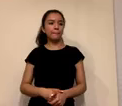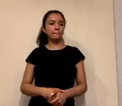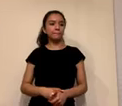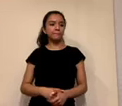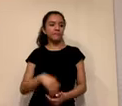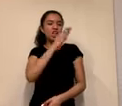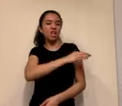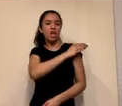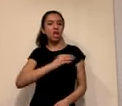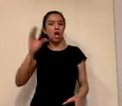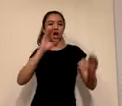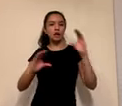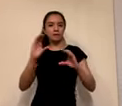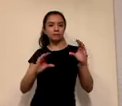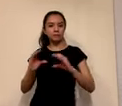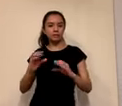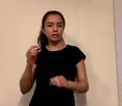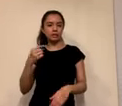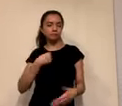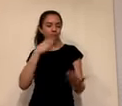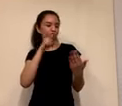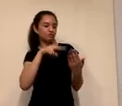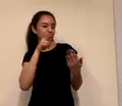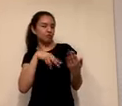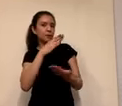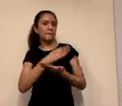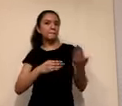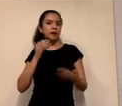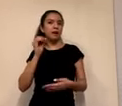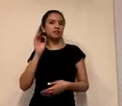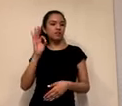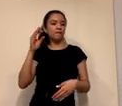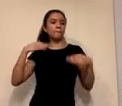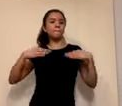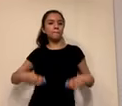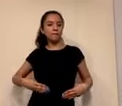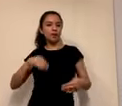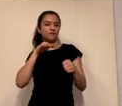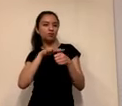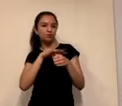chemical components of body fluids such as glucose, hormones, enzymes, and proteins.